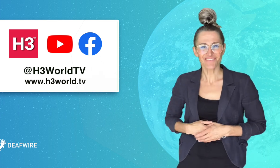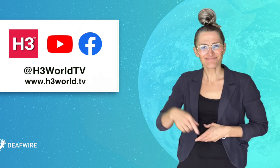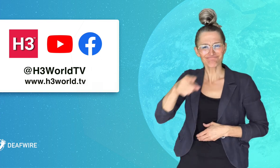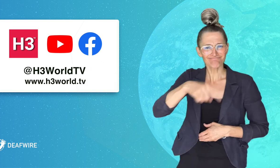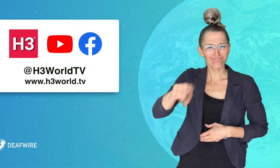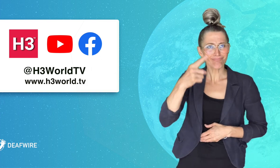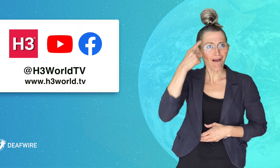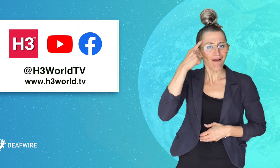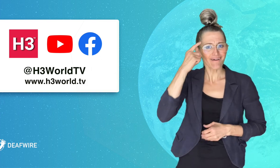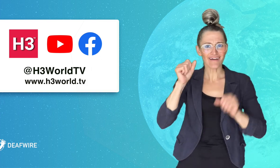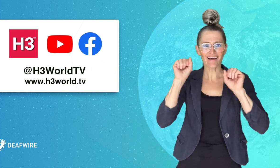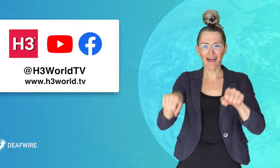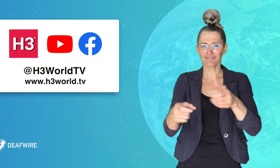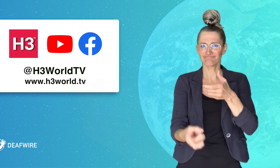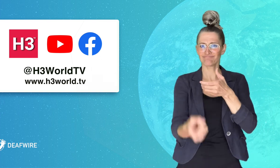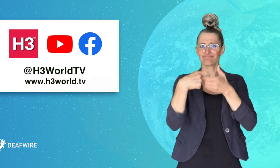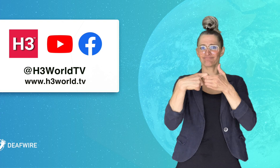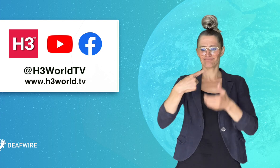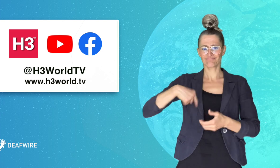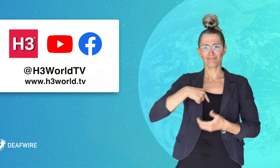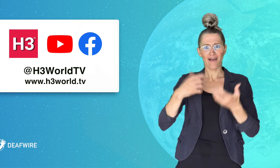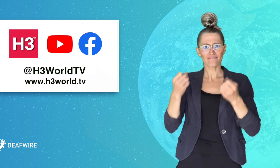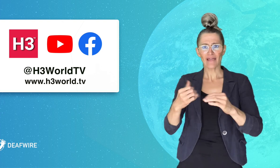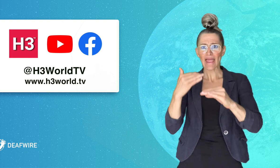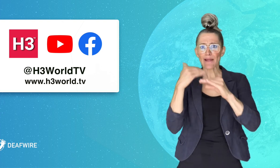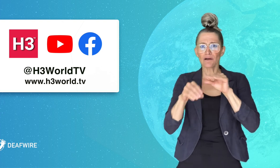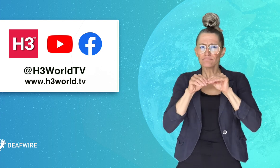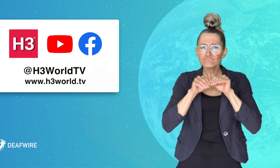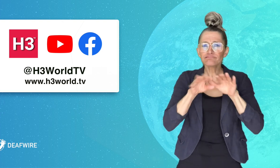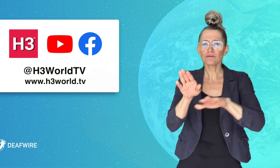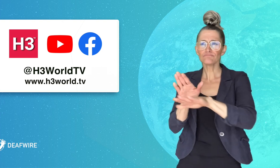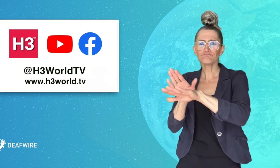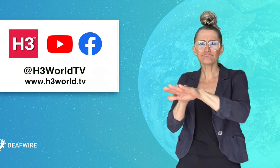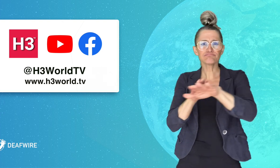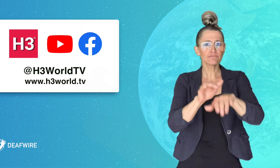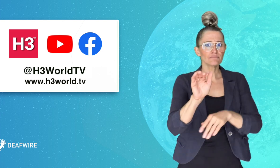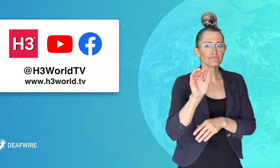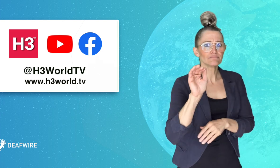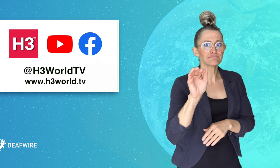Be sure to subscribe to our email newsletter